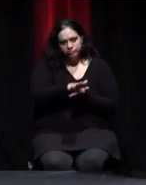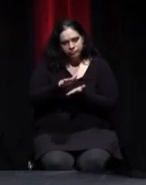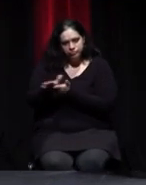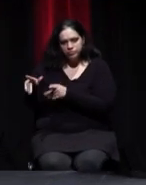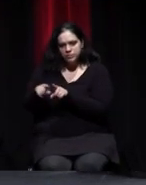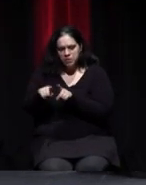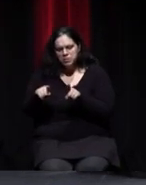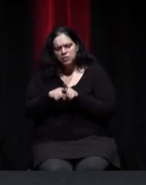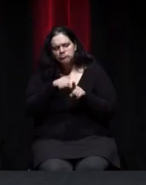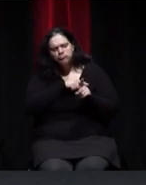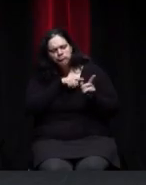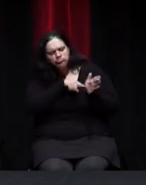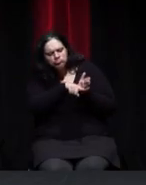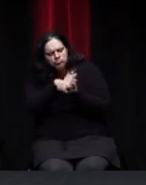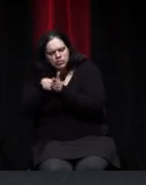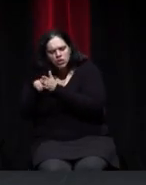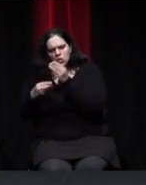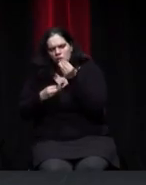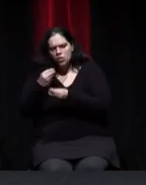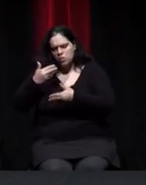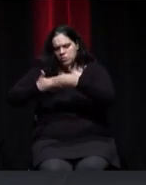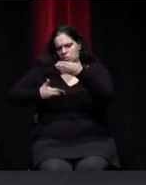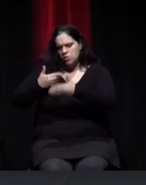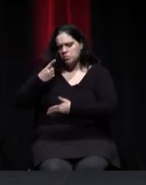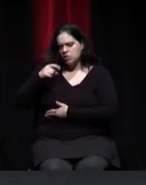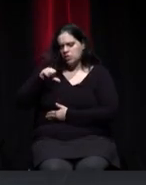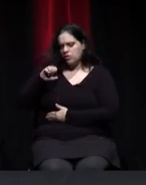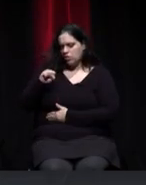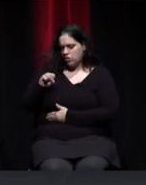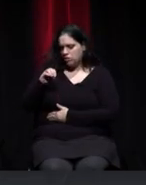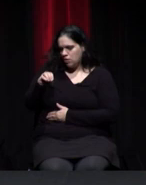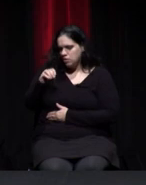It showed how reengineering in companies